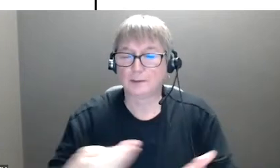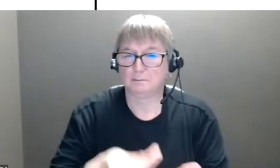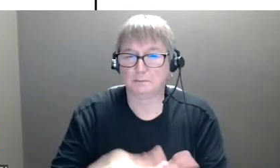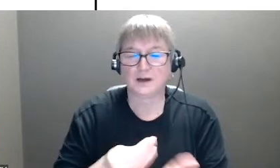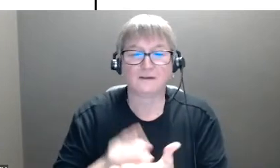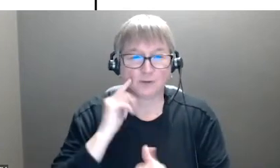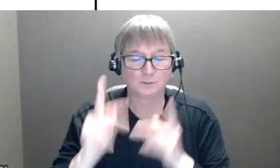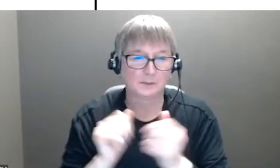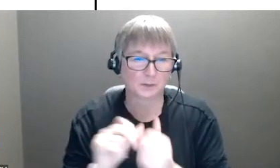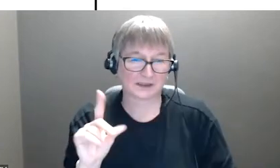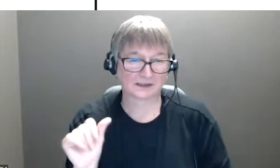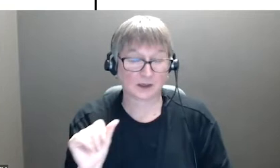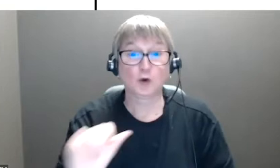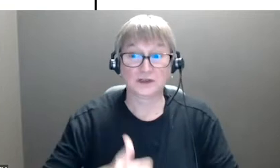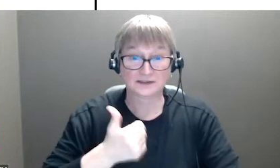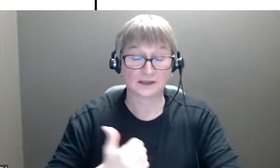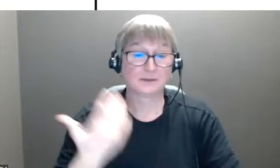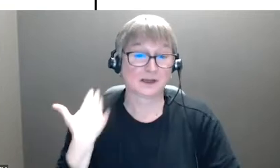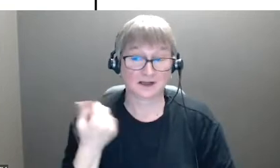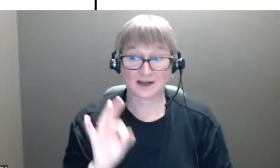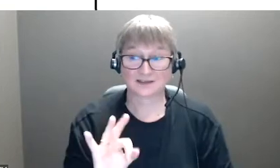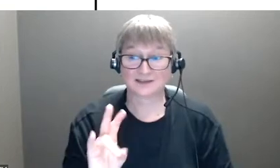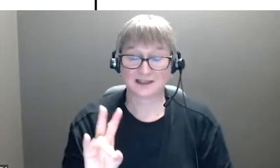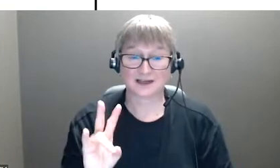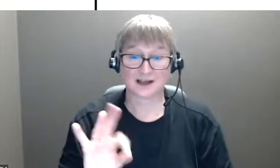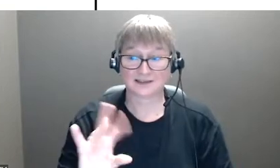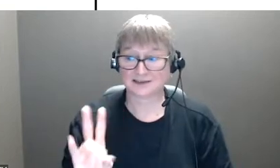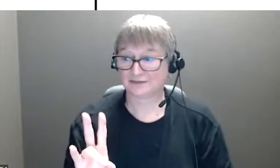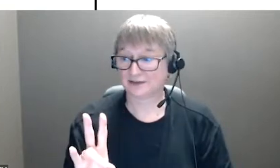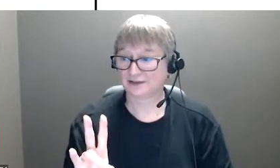and designed to fill a gap in federal supports for Canadians with disabilities who are not